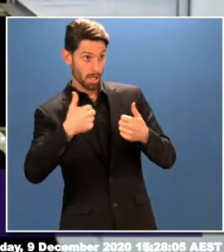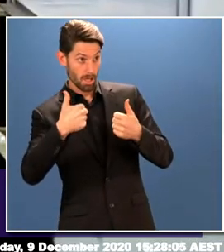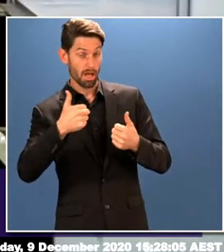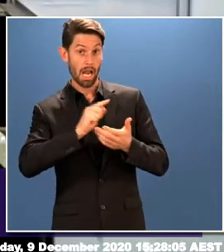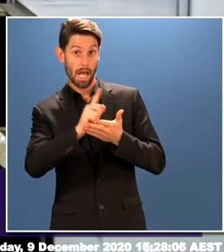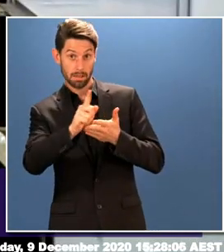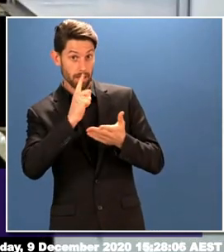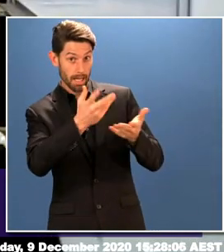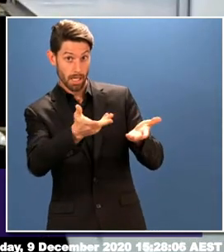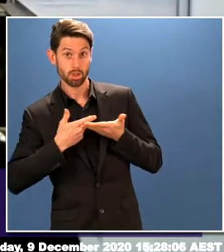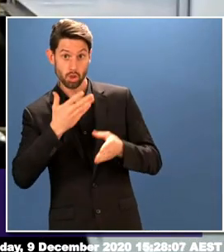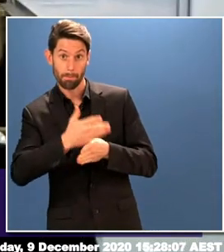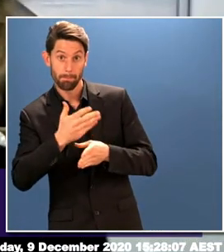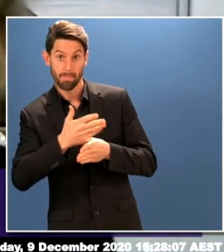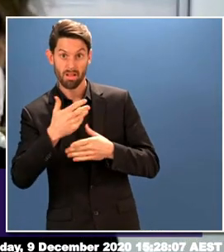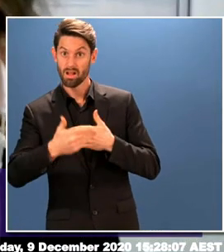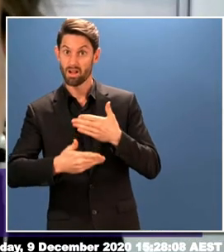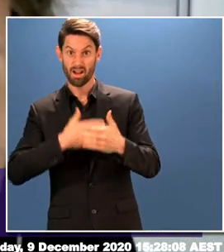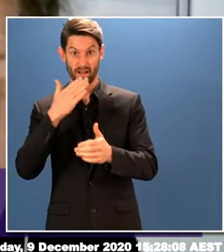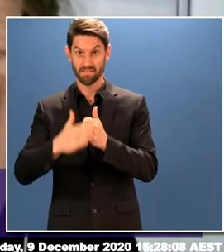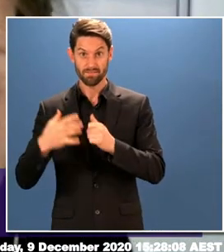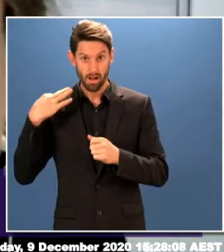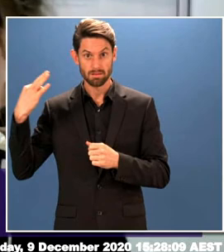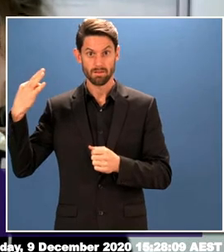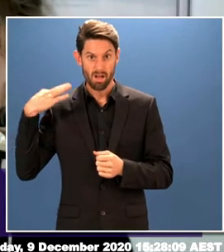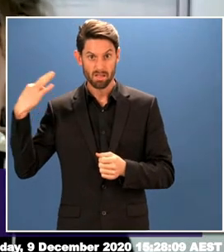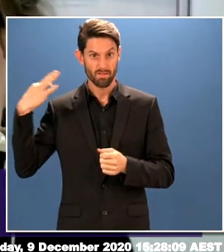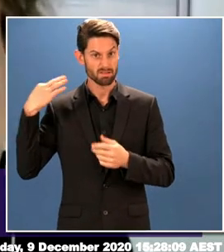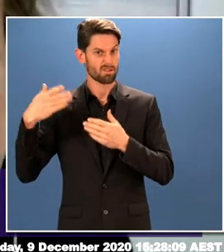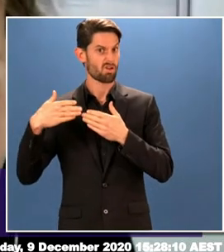So in the evidence there's actually some examples from the young people.